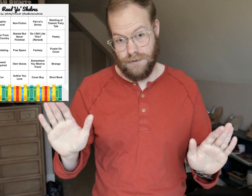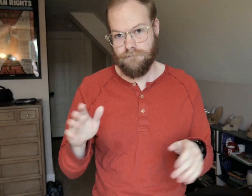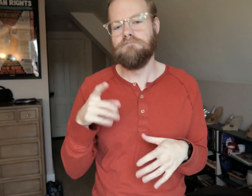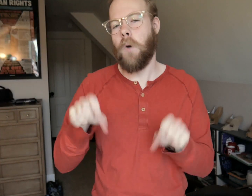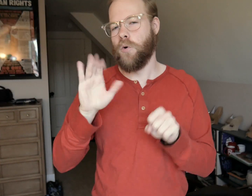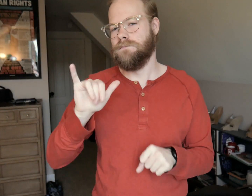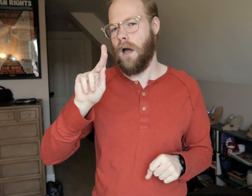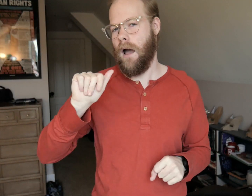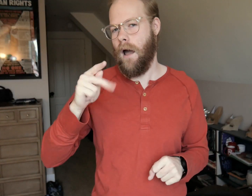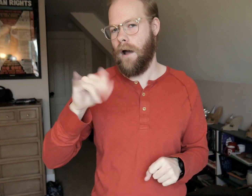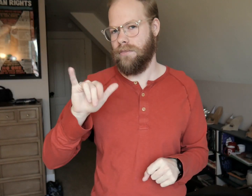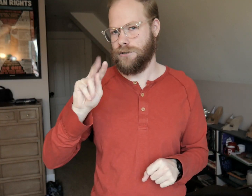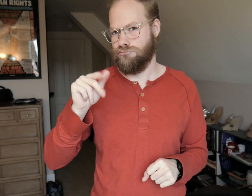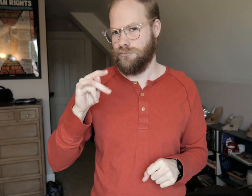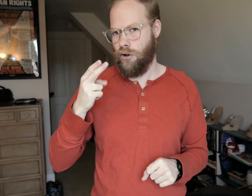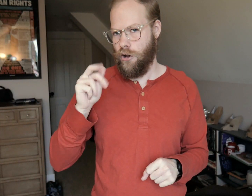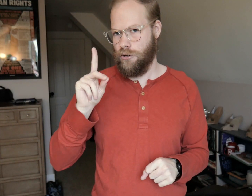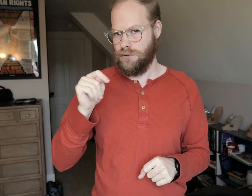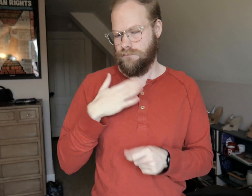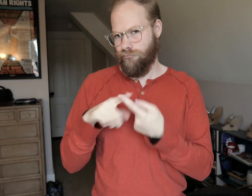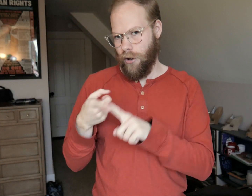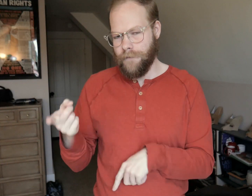It's hosted by Kathy Trithardt, a friend of mine.